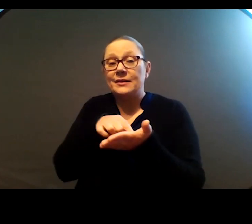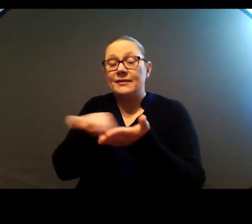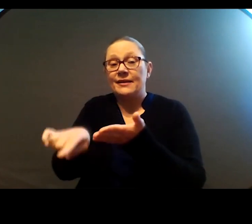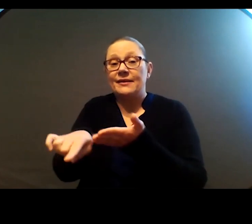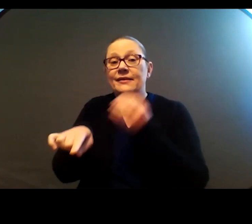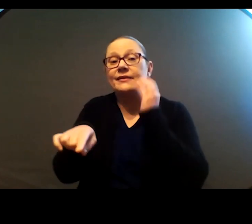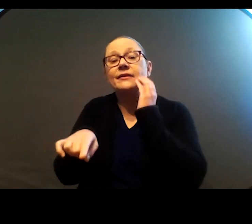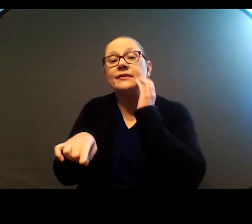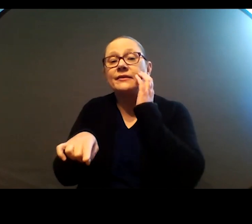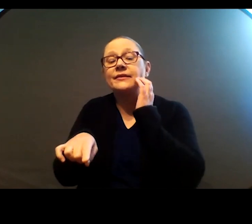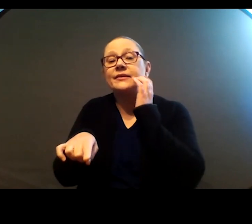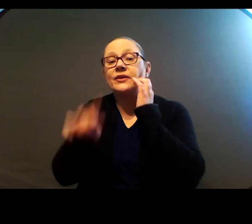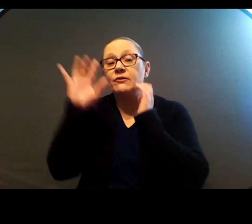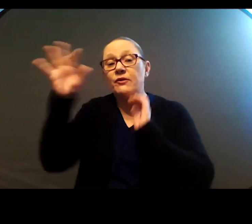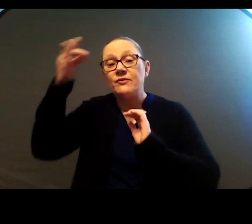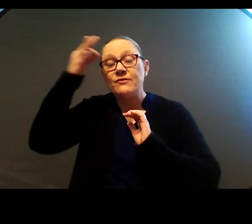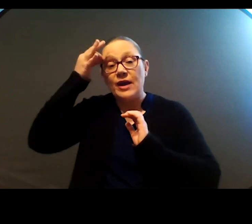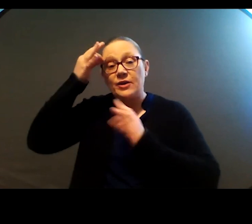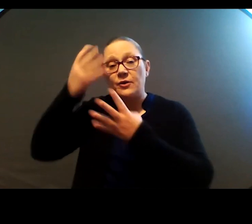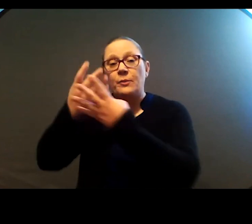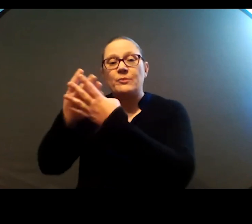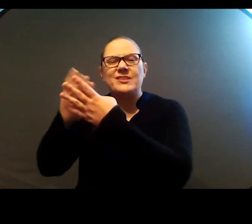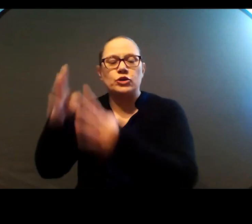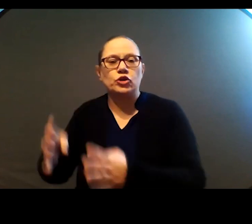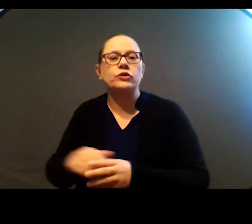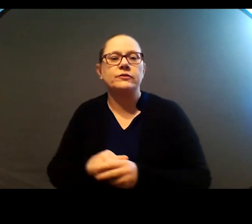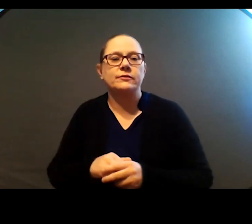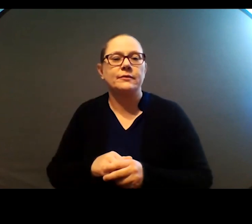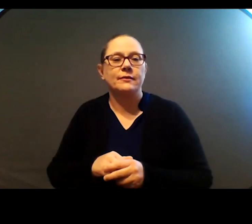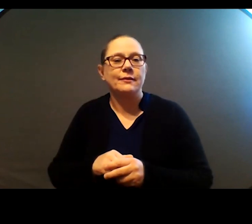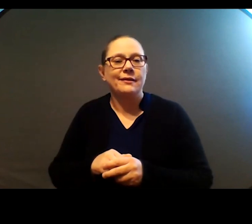Healthcare of federal prisoners than there is on American Indian patients through the Indian